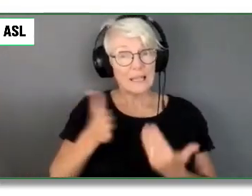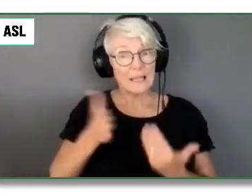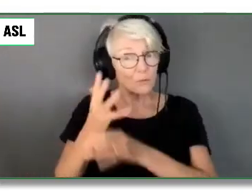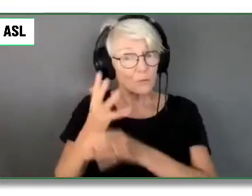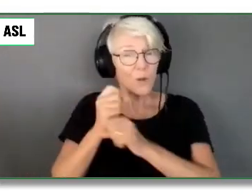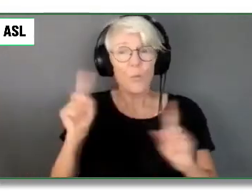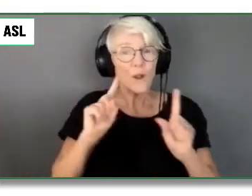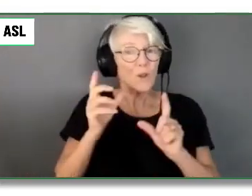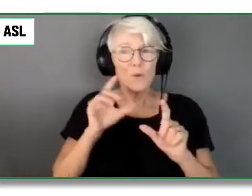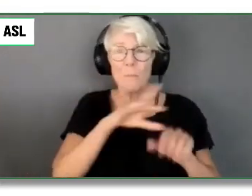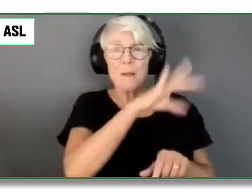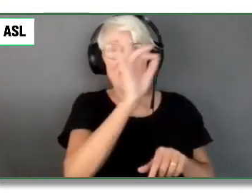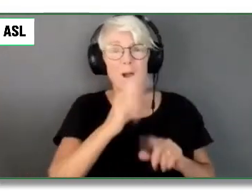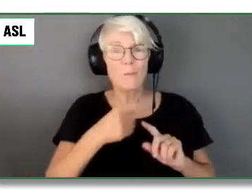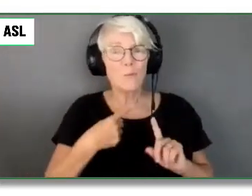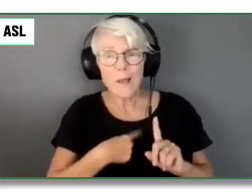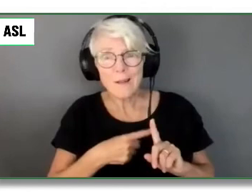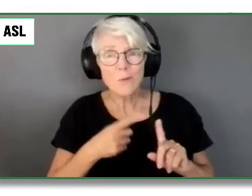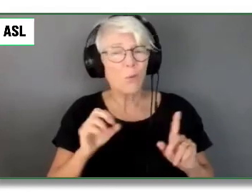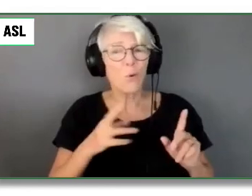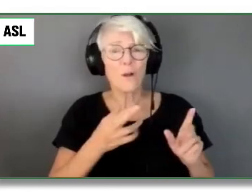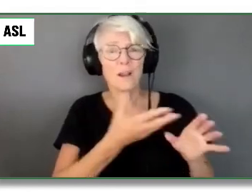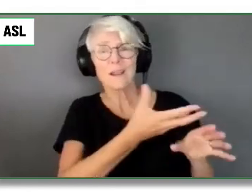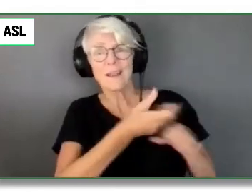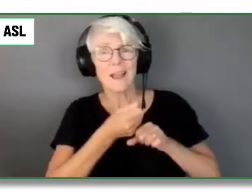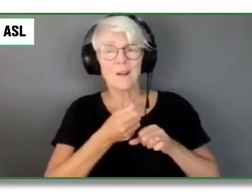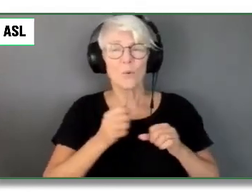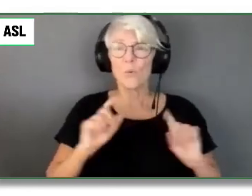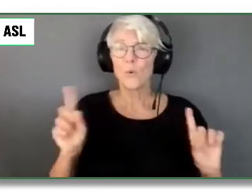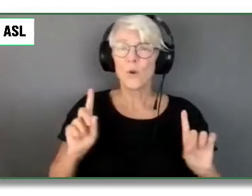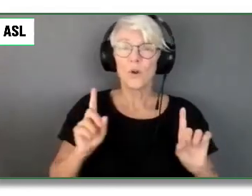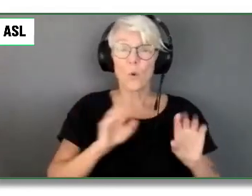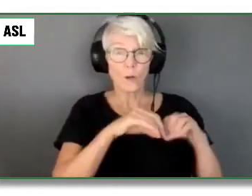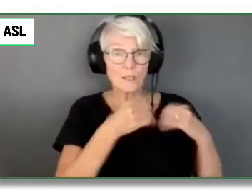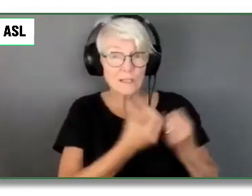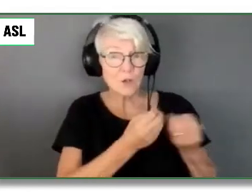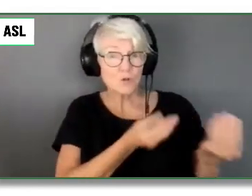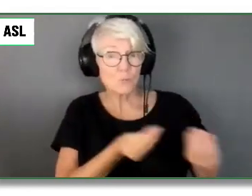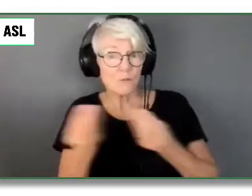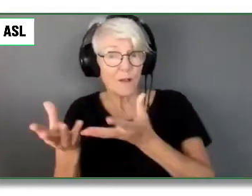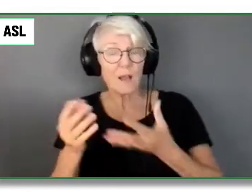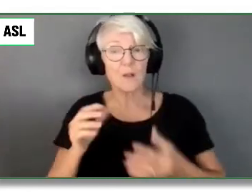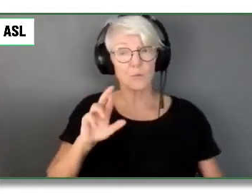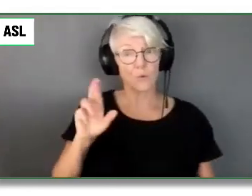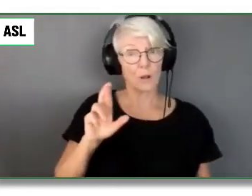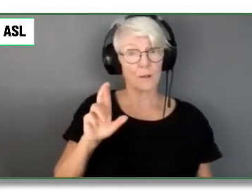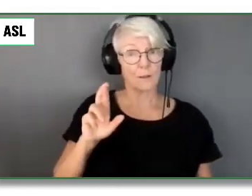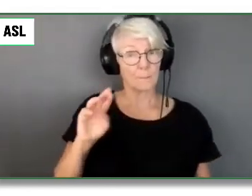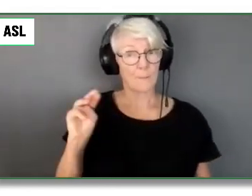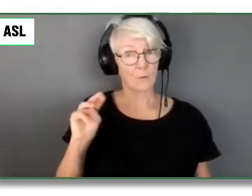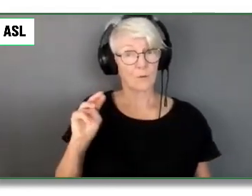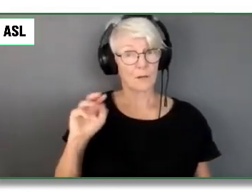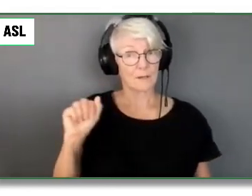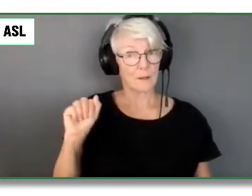you access it through an organization like Rocky Mountain Adaptive? It is